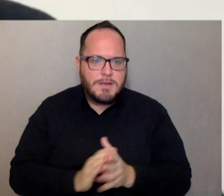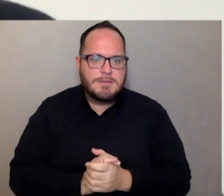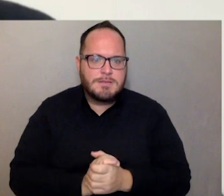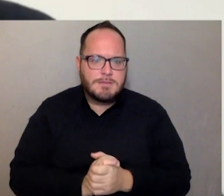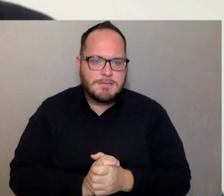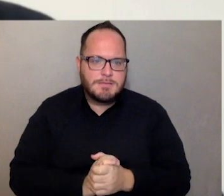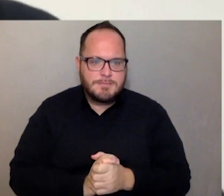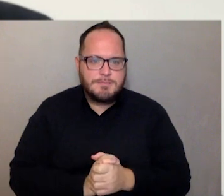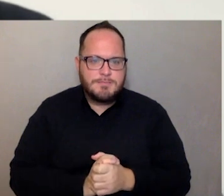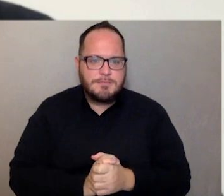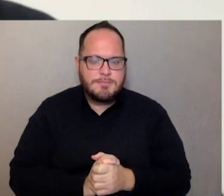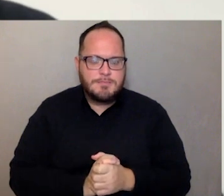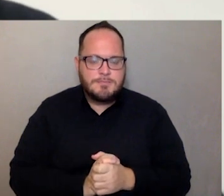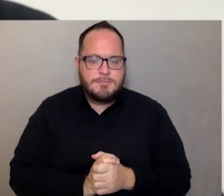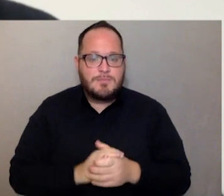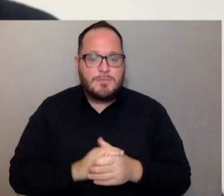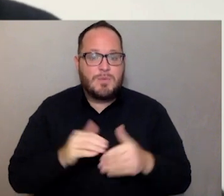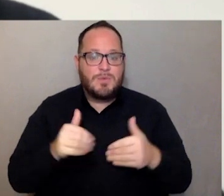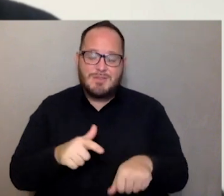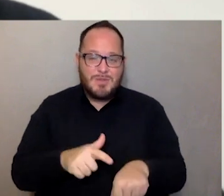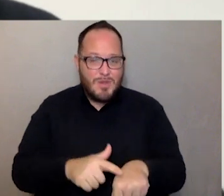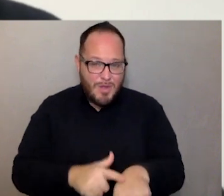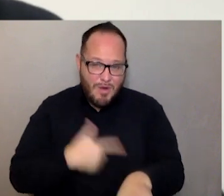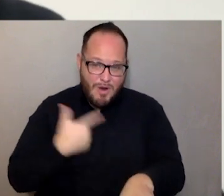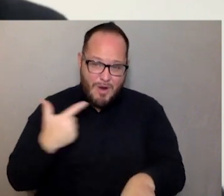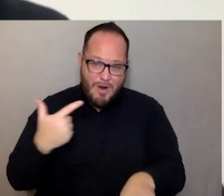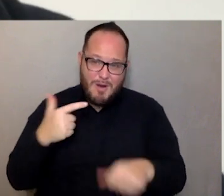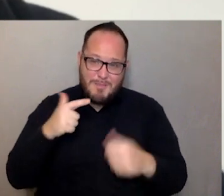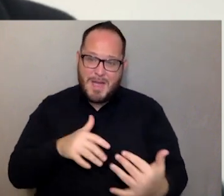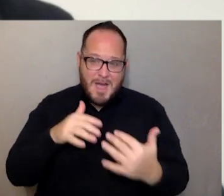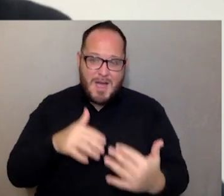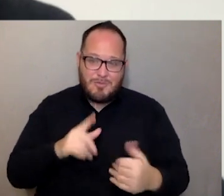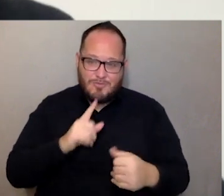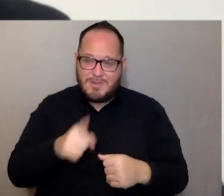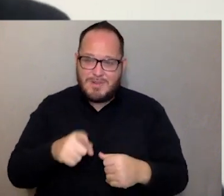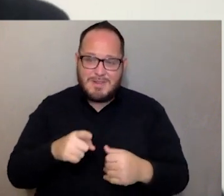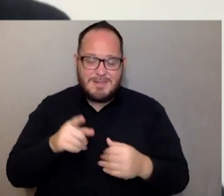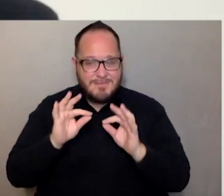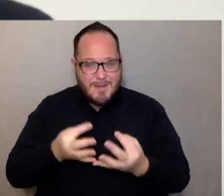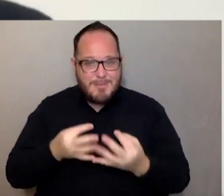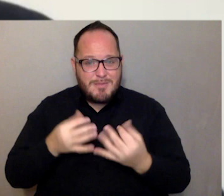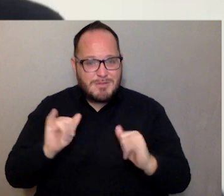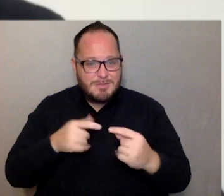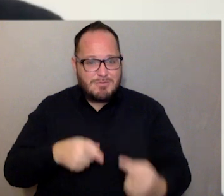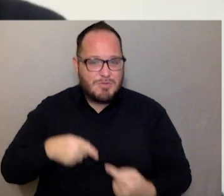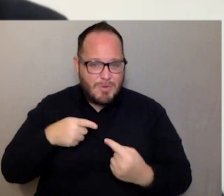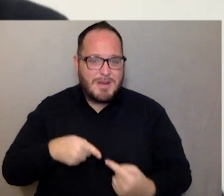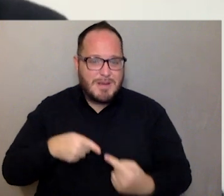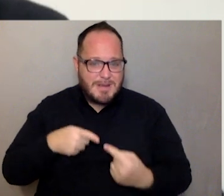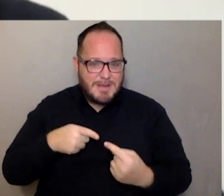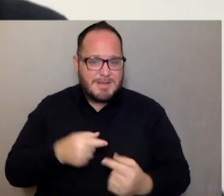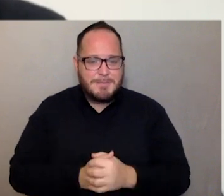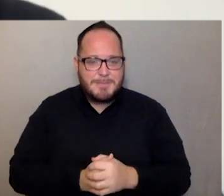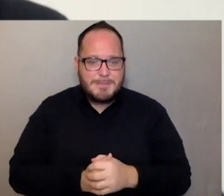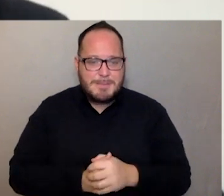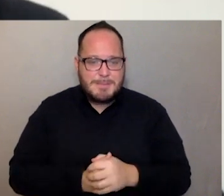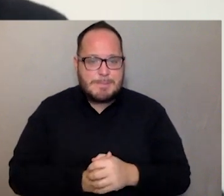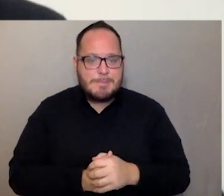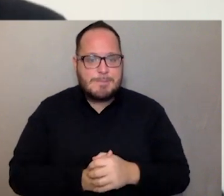FAMILIES ARE STILL STRUGGLING AND NEED HELP. SO FAR THE OREGON WORKER RELIEF FUND HAS ONLY BEEN ABLE TO SUPPORT A SMALL PERCENTAGE OF OREGON'S TOTAL UNDOCUMENTED